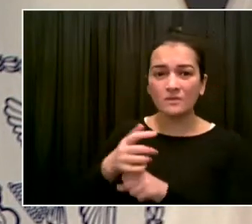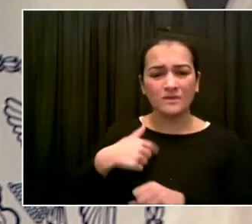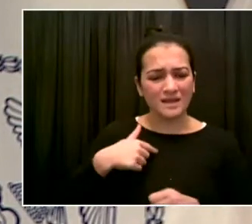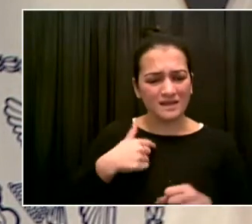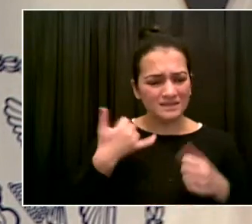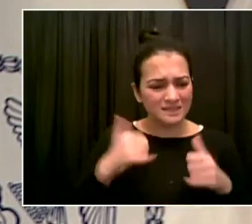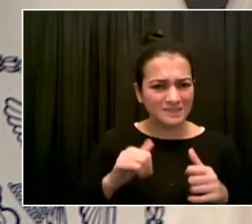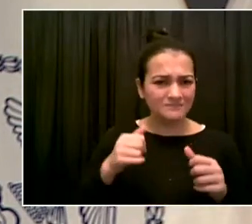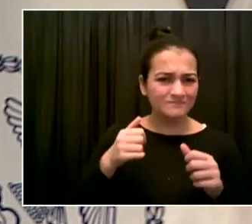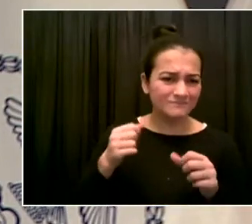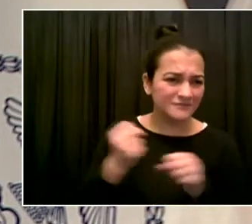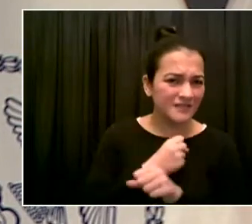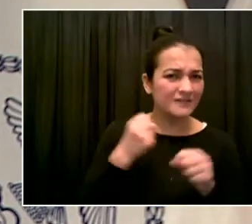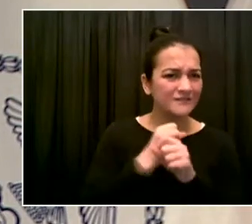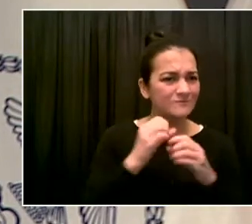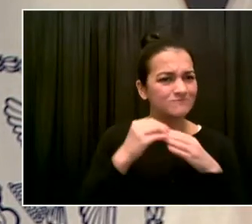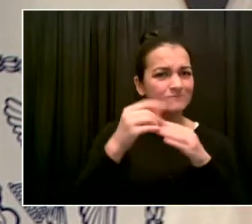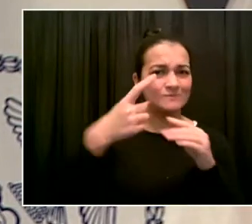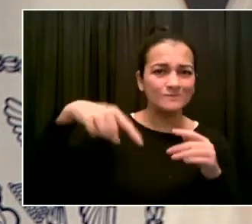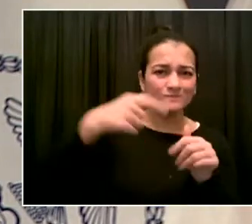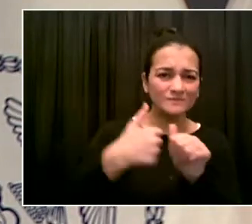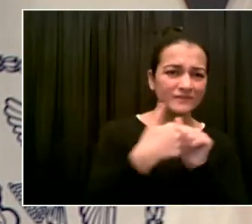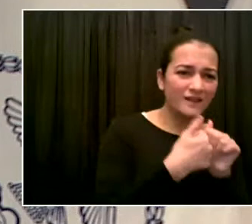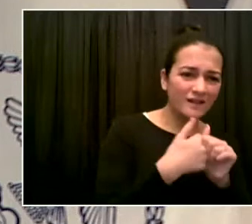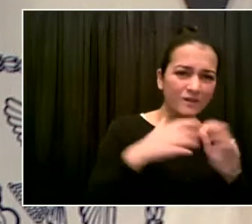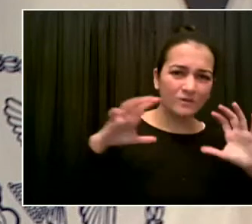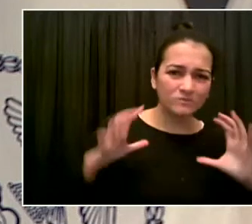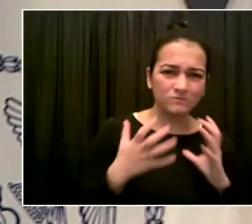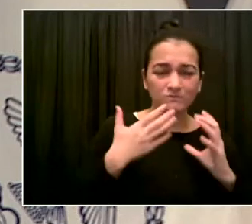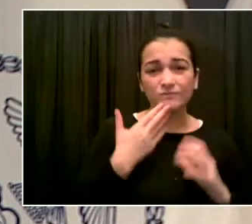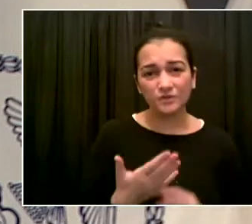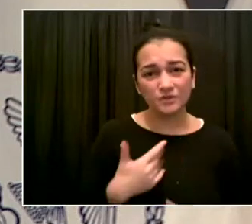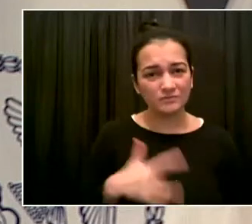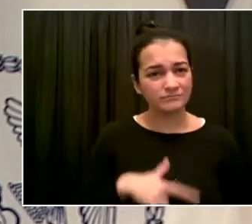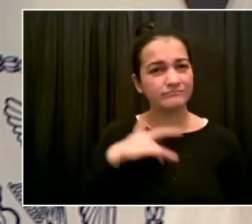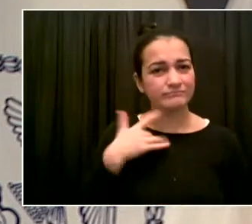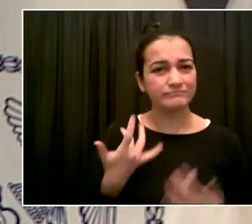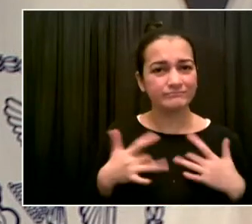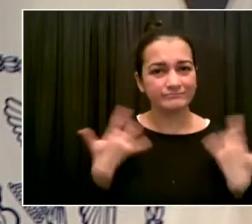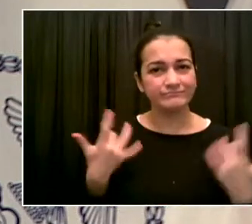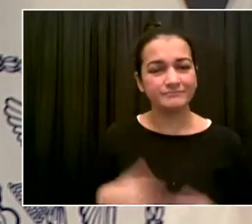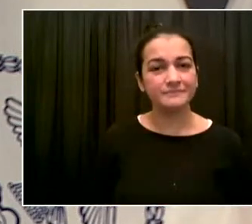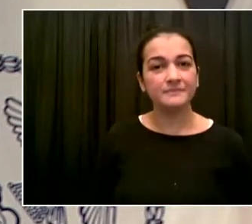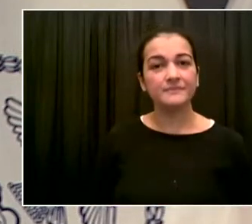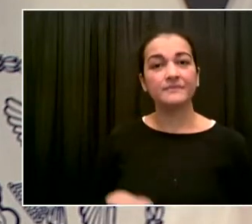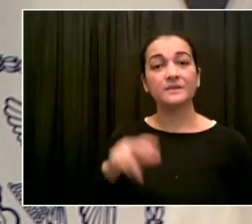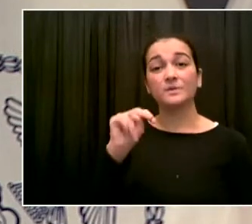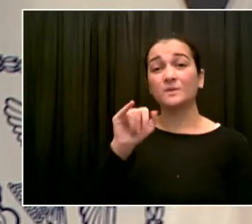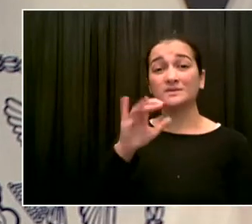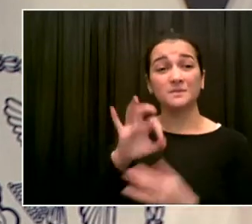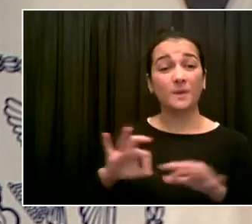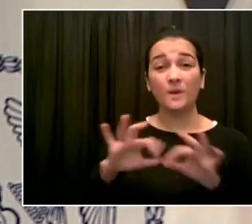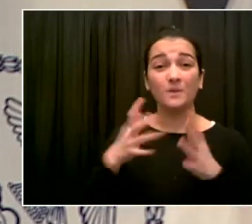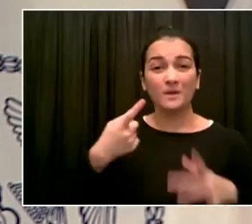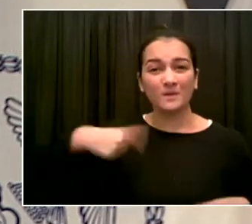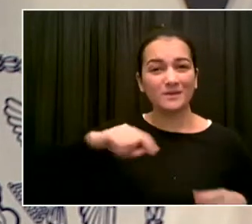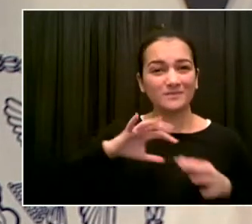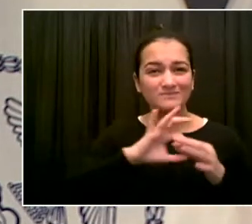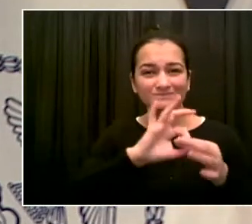NEW YORK CITY'S LEGACY IS THAT WE ALL BANDED